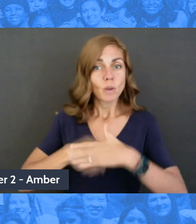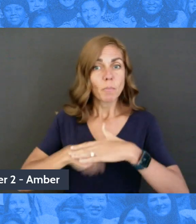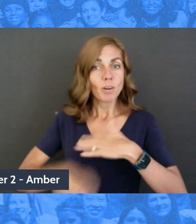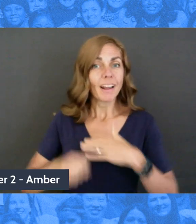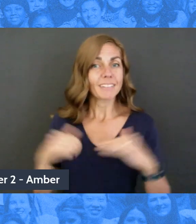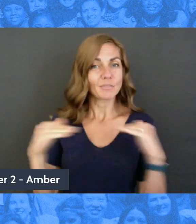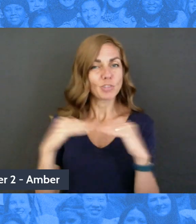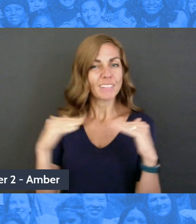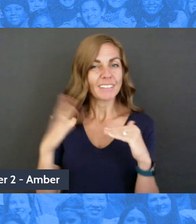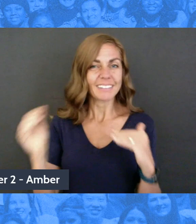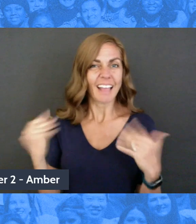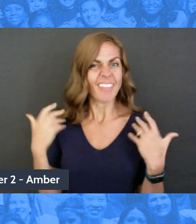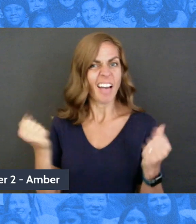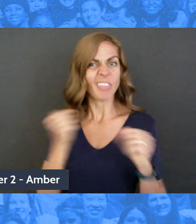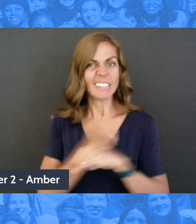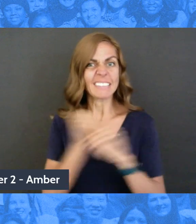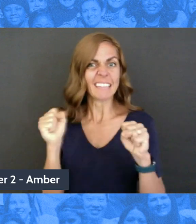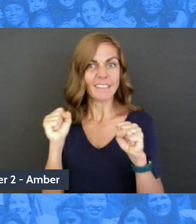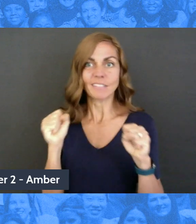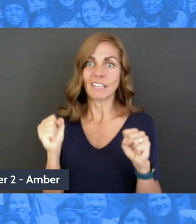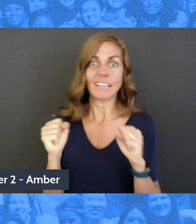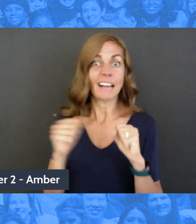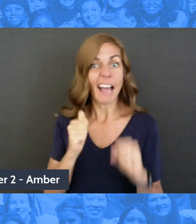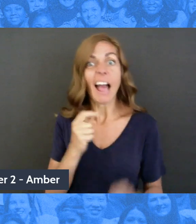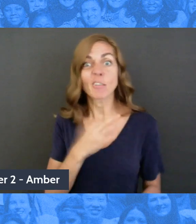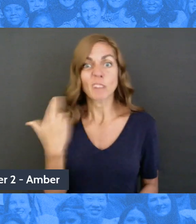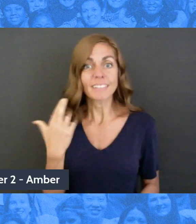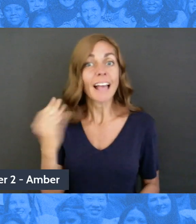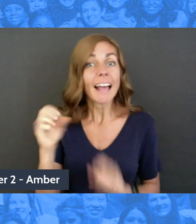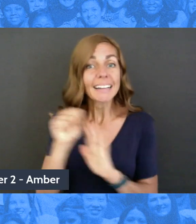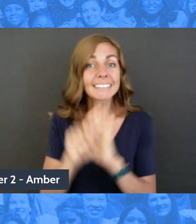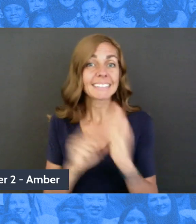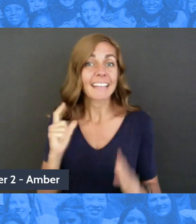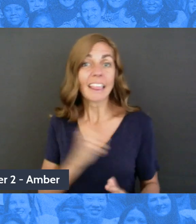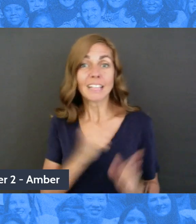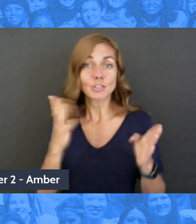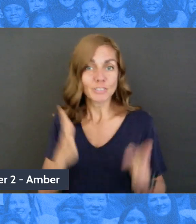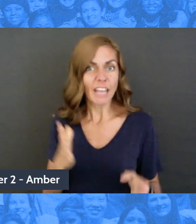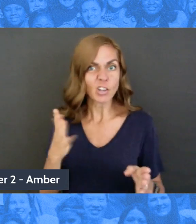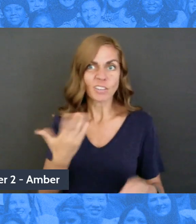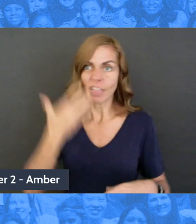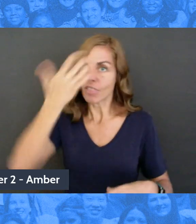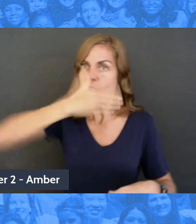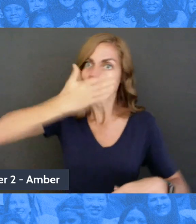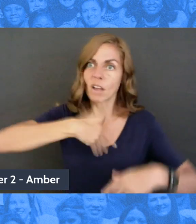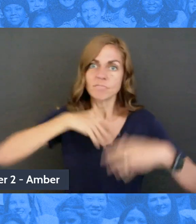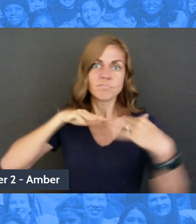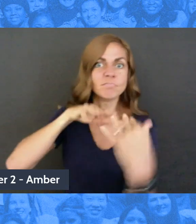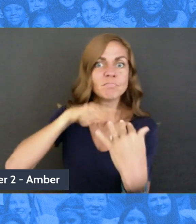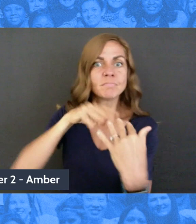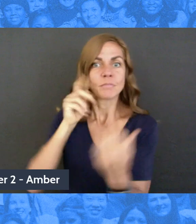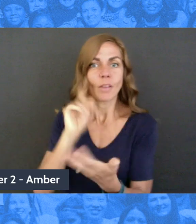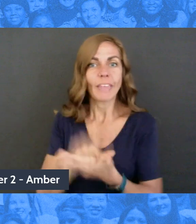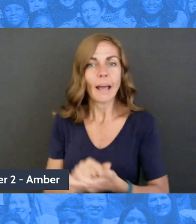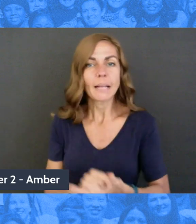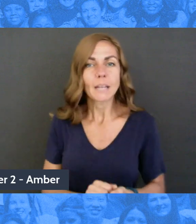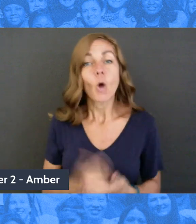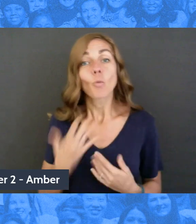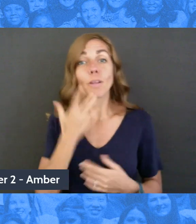hang in the balance and our state legislators are at the front lines of it all. We are very fortunate today to be joined by four